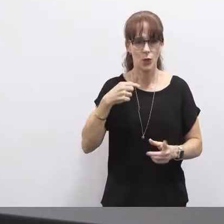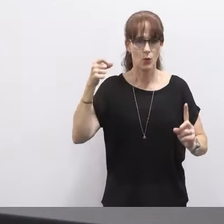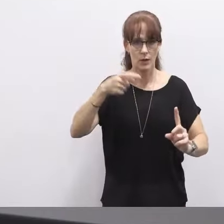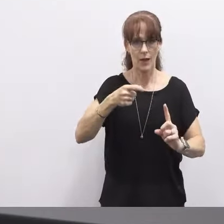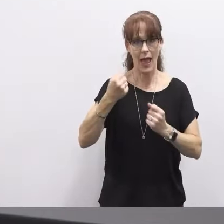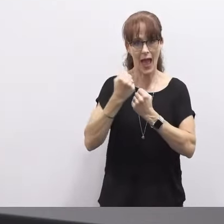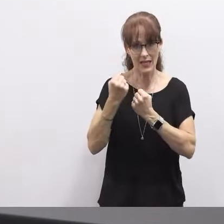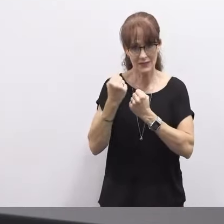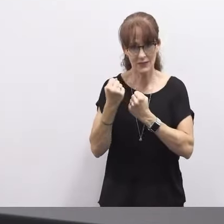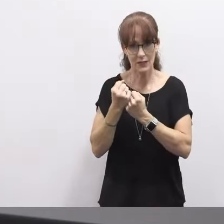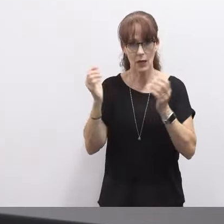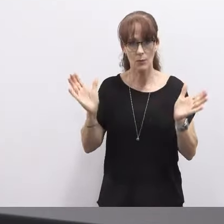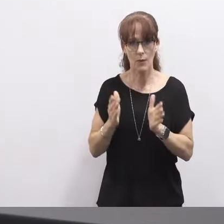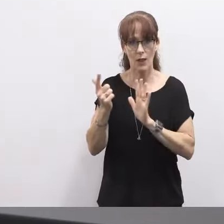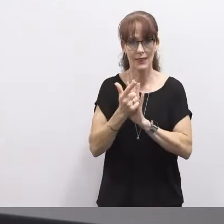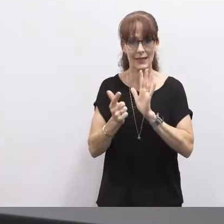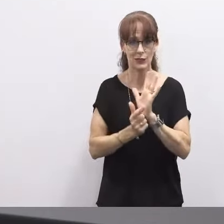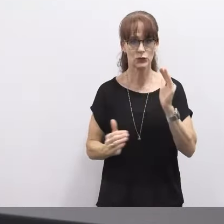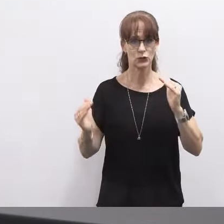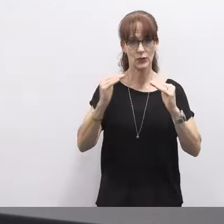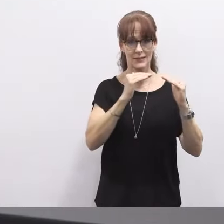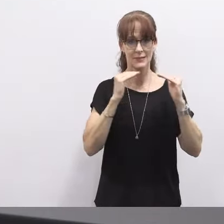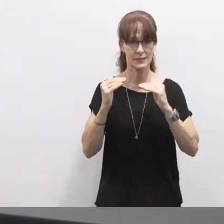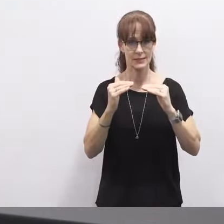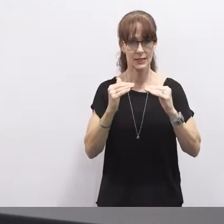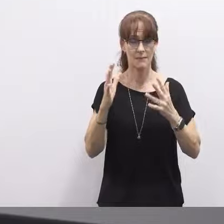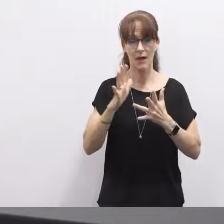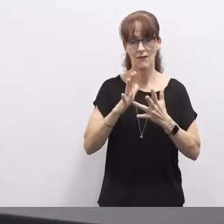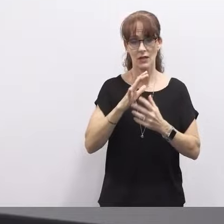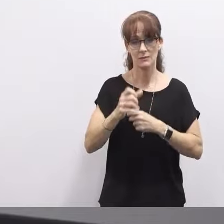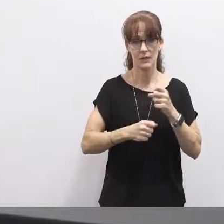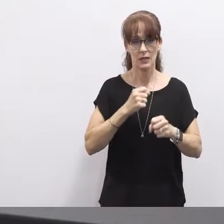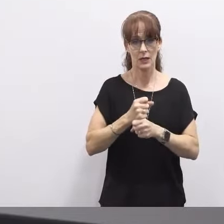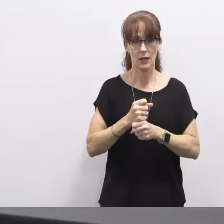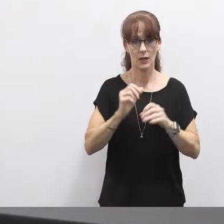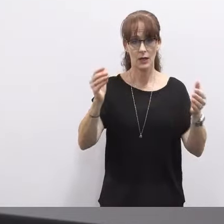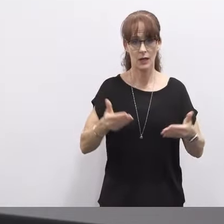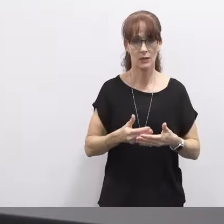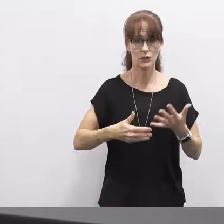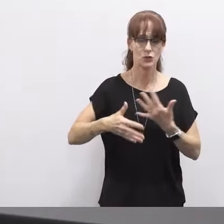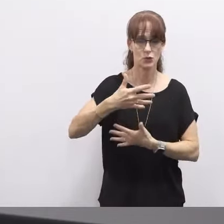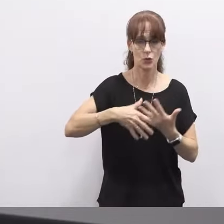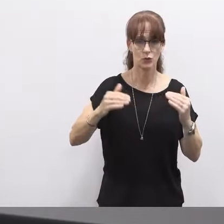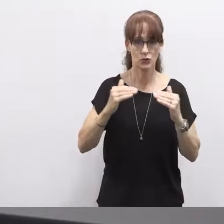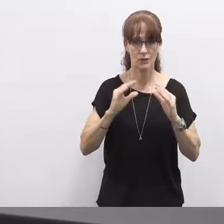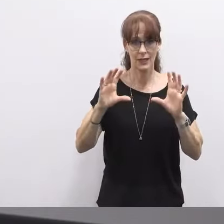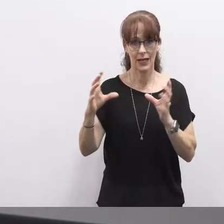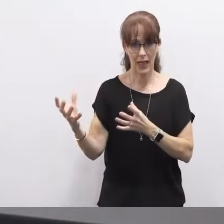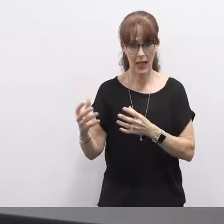and how we can promote legal justice. So like even my freshman year, I started off with an intro to social justice class. The past couple of years,